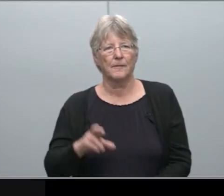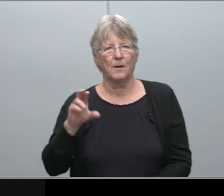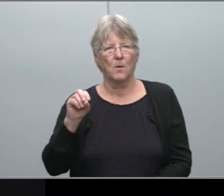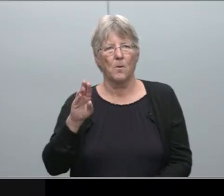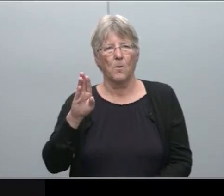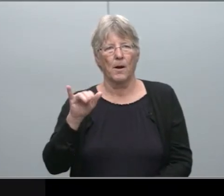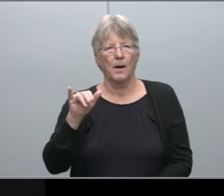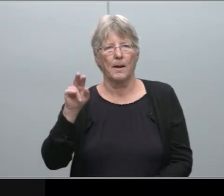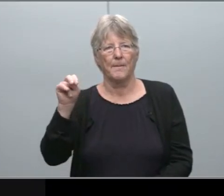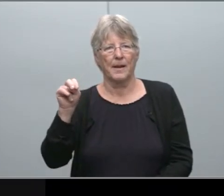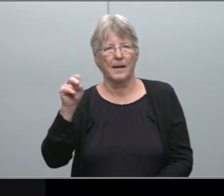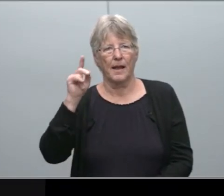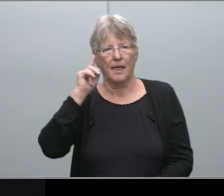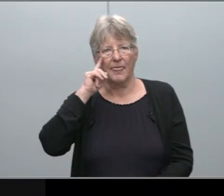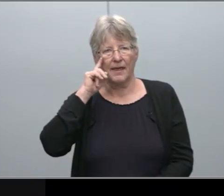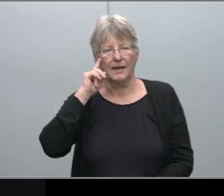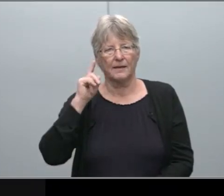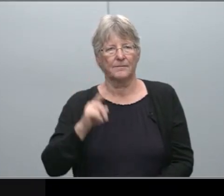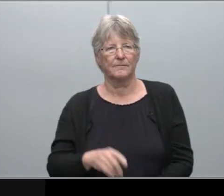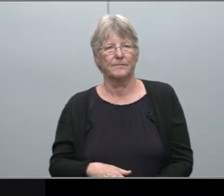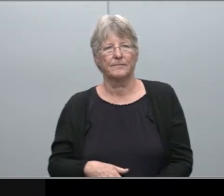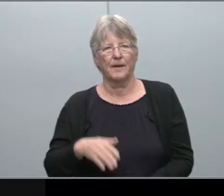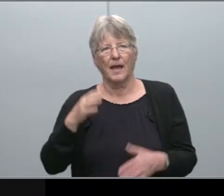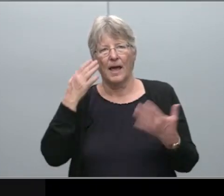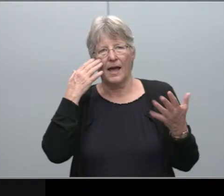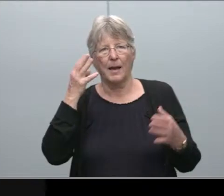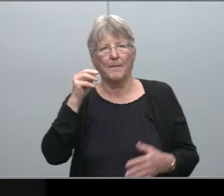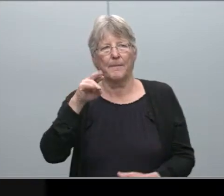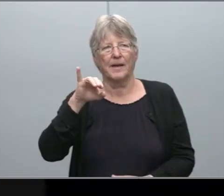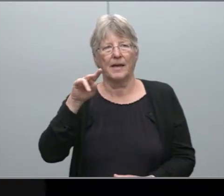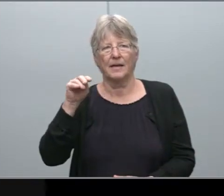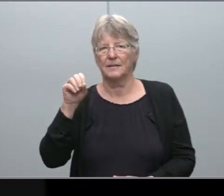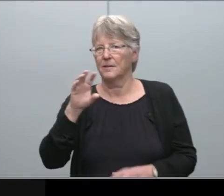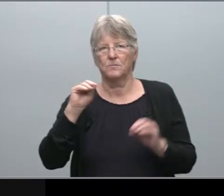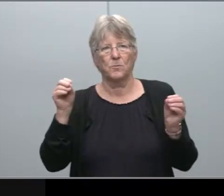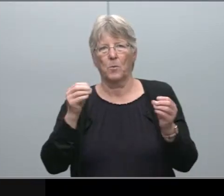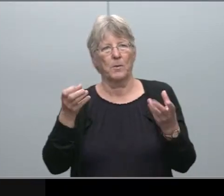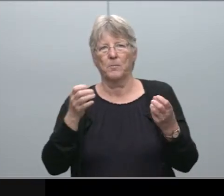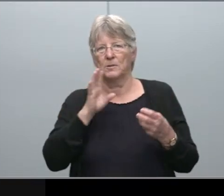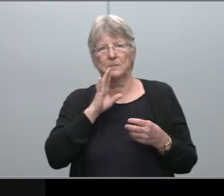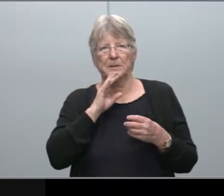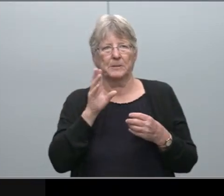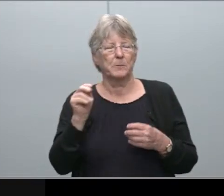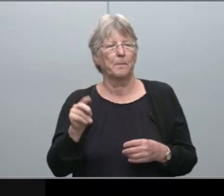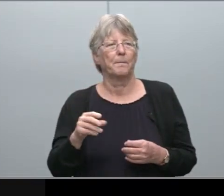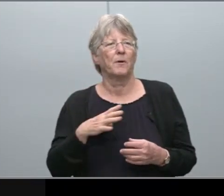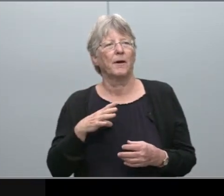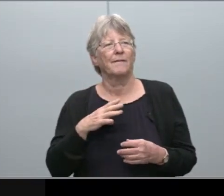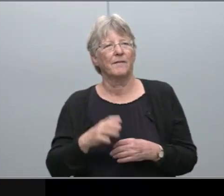if you could type your name in the chat and just your name, that's all I need.